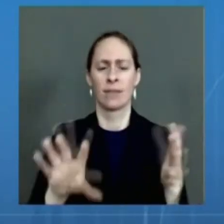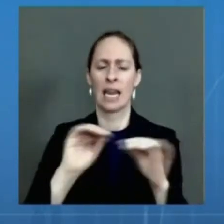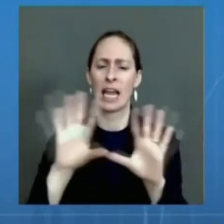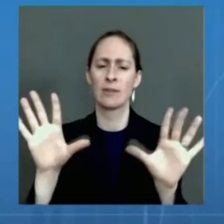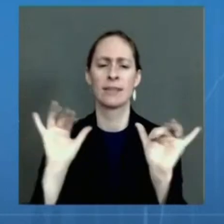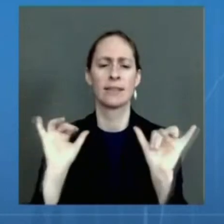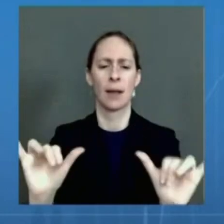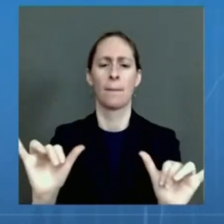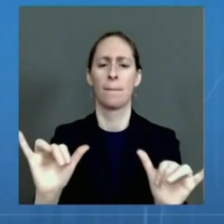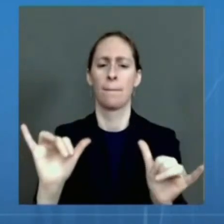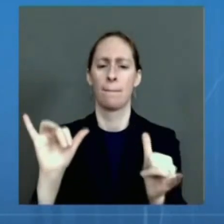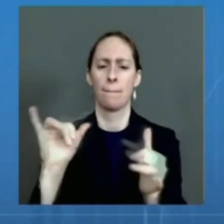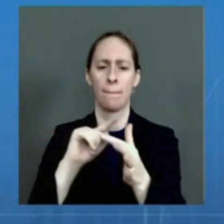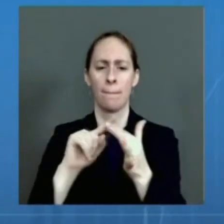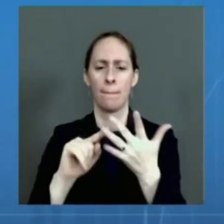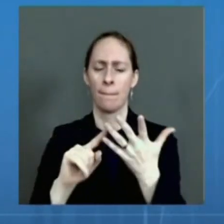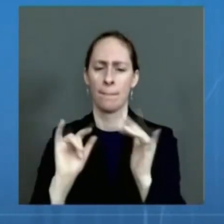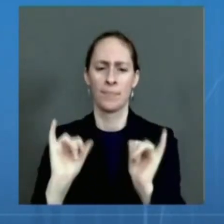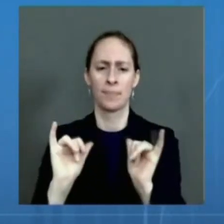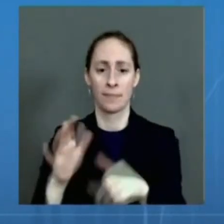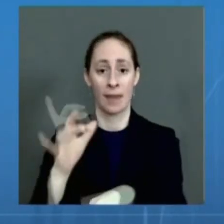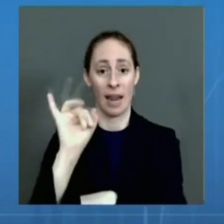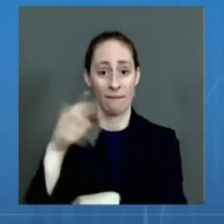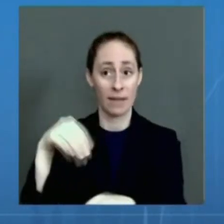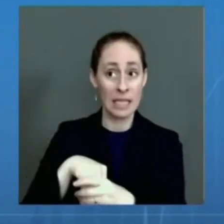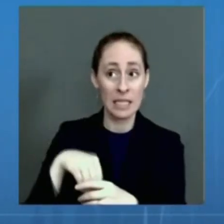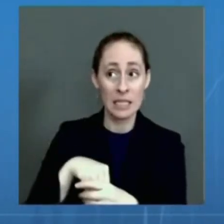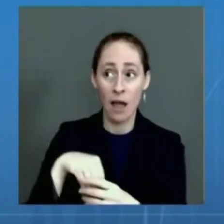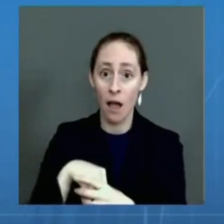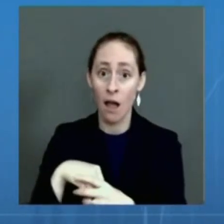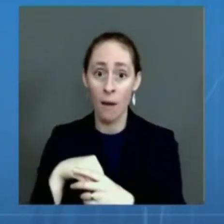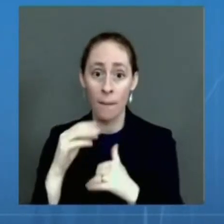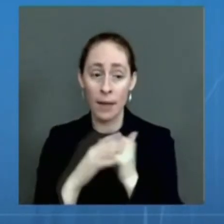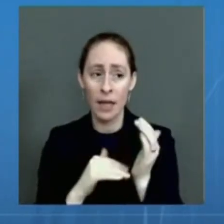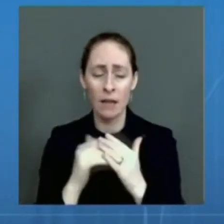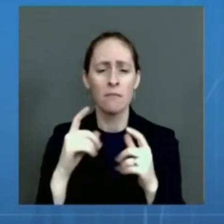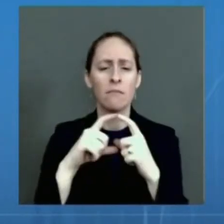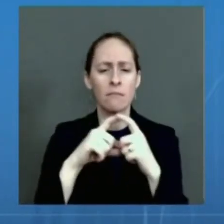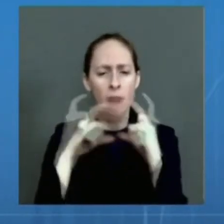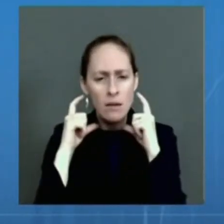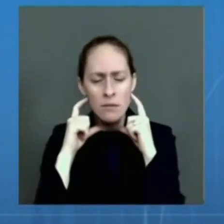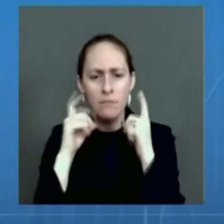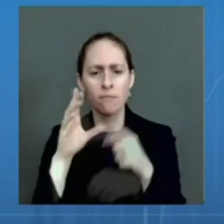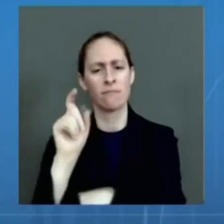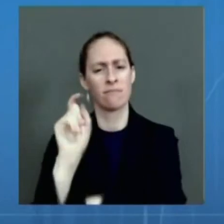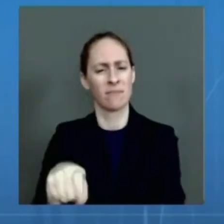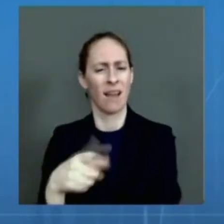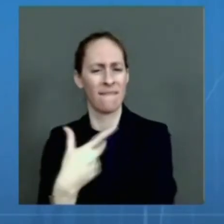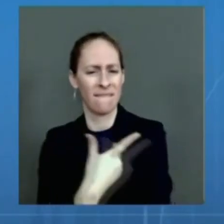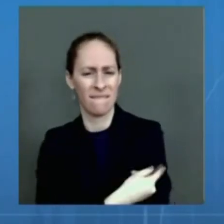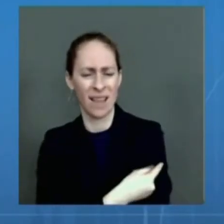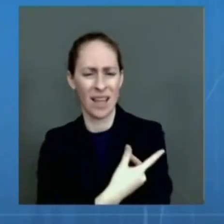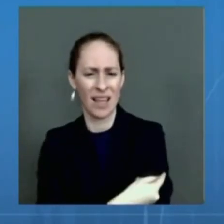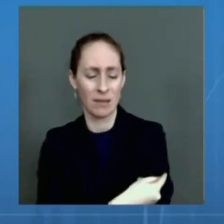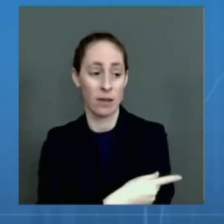FAMILY. WEAR A MASK IN PUBLIC INDOOR SETTINGS. GET VACCINATED.